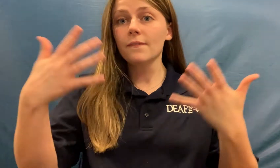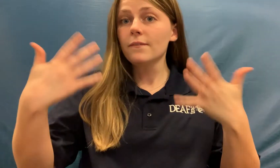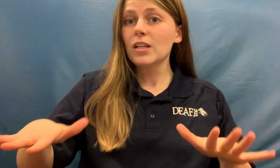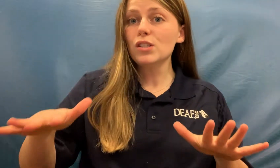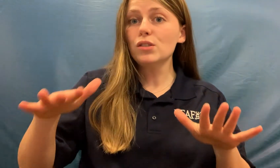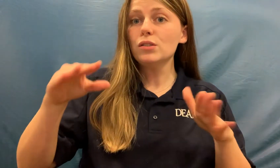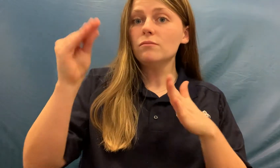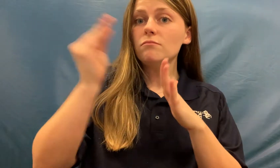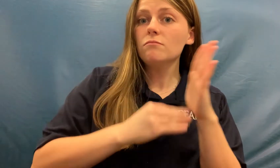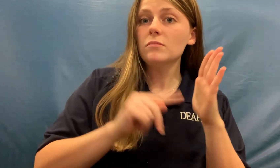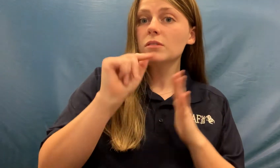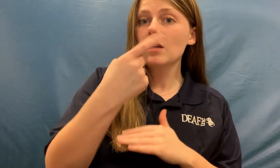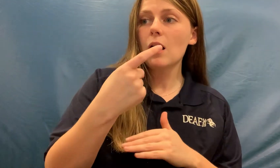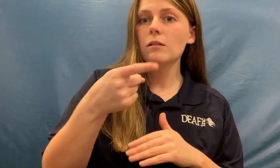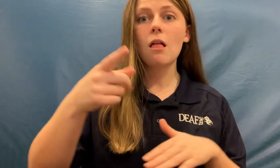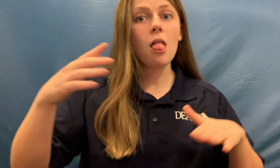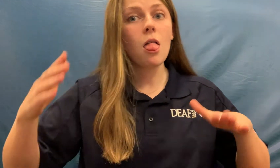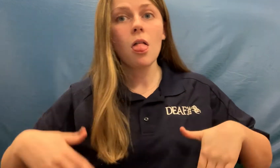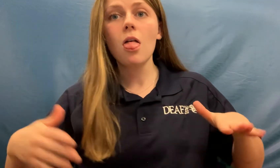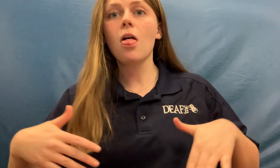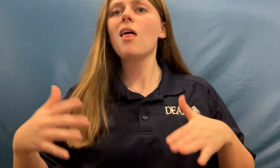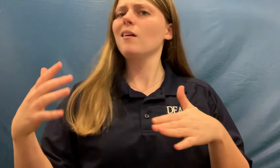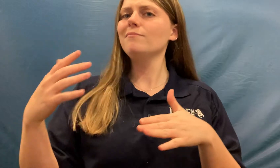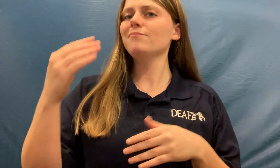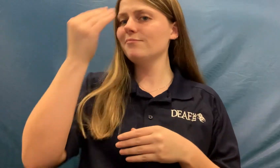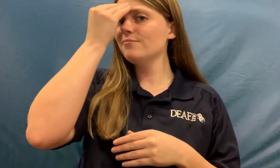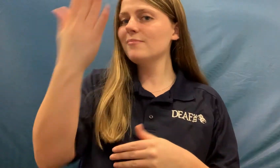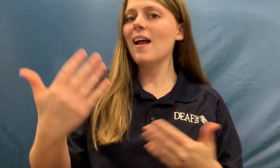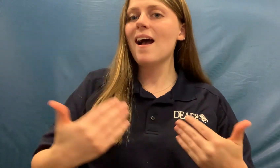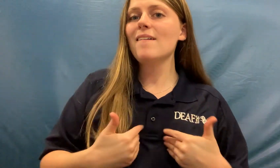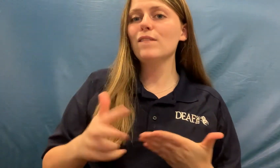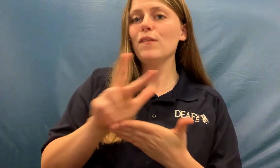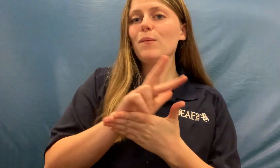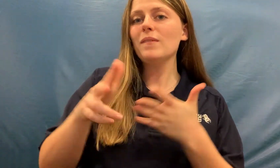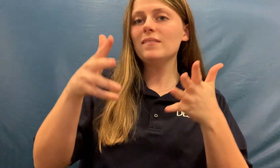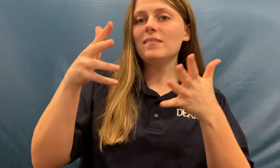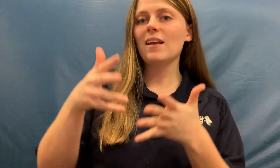If you haven't filed your taxes, there are three weeks